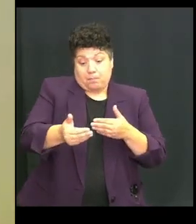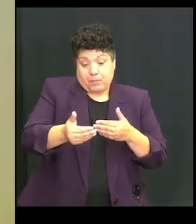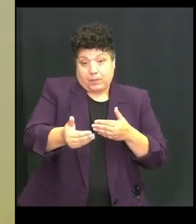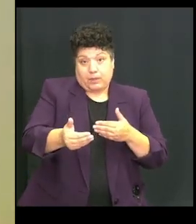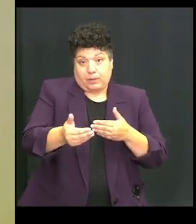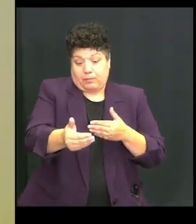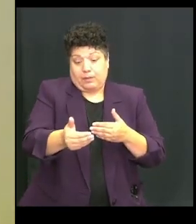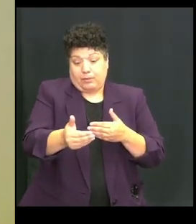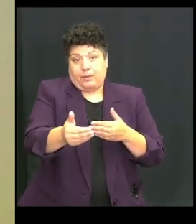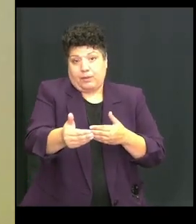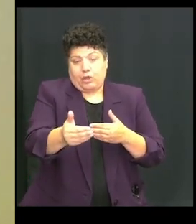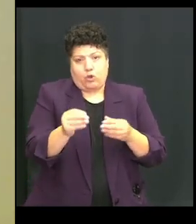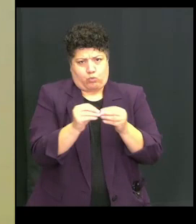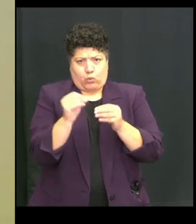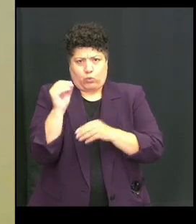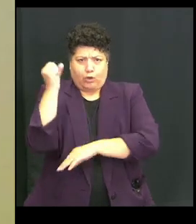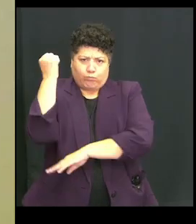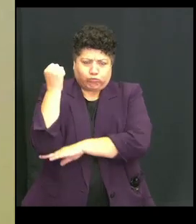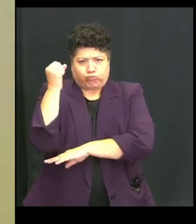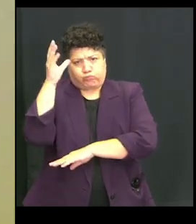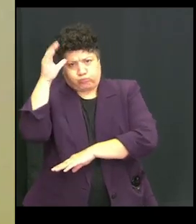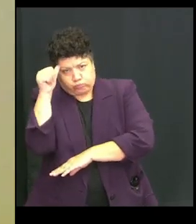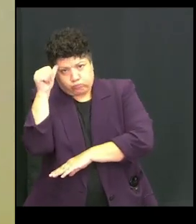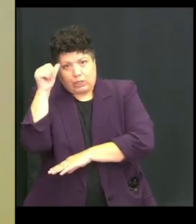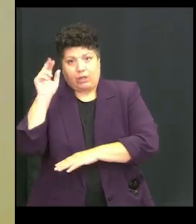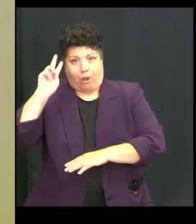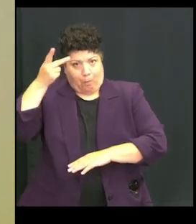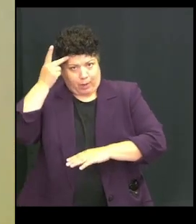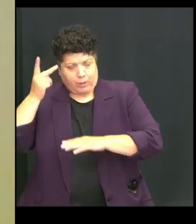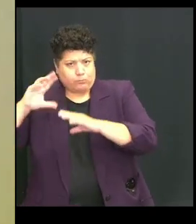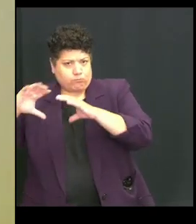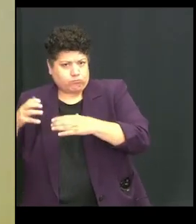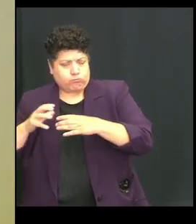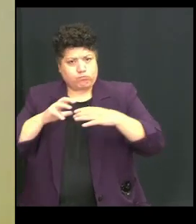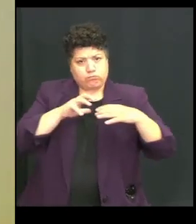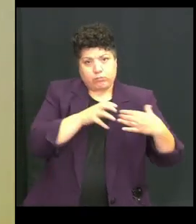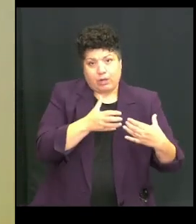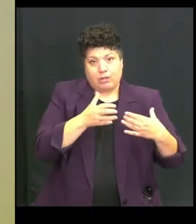And I think political conflicts may become intensified under those circumstances.